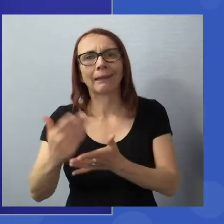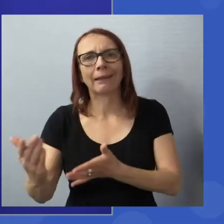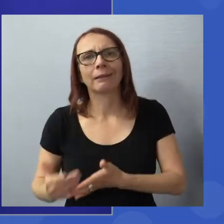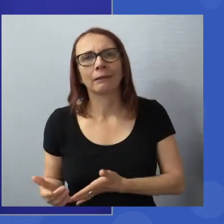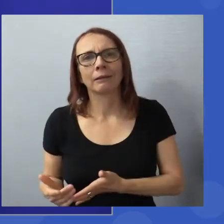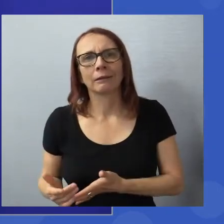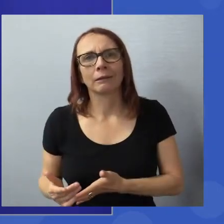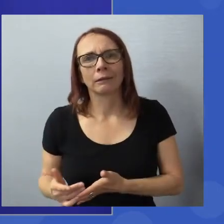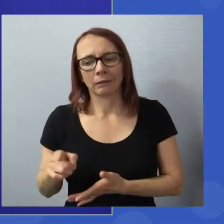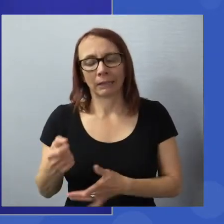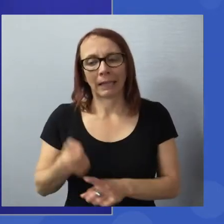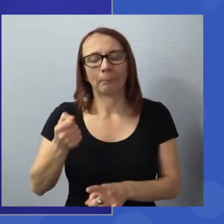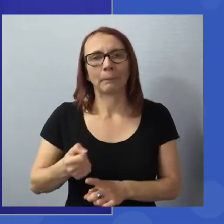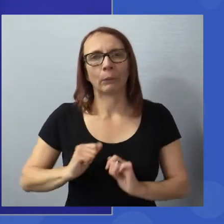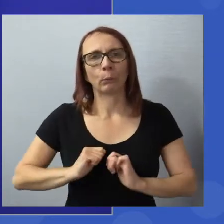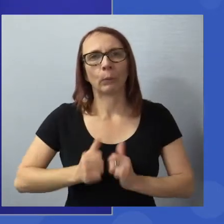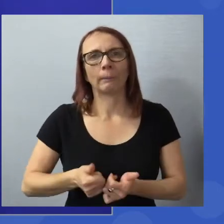that would impact on the well-being of people being able to walk to the park